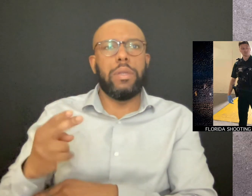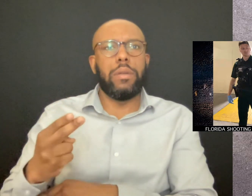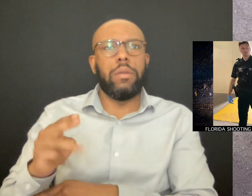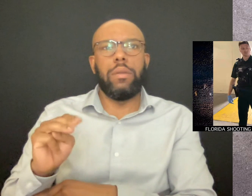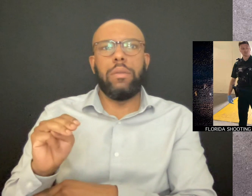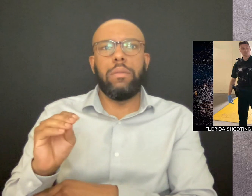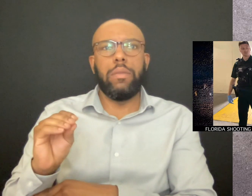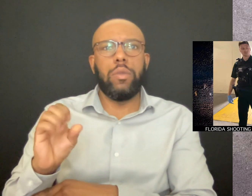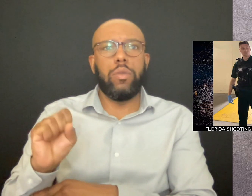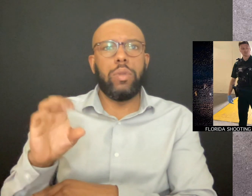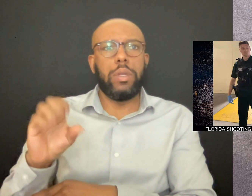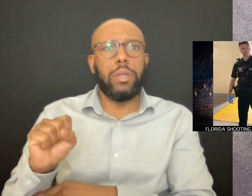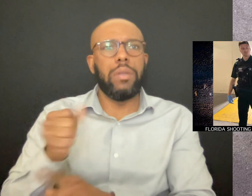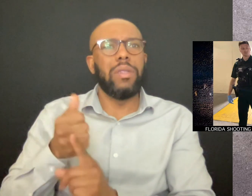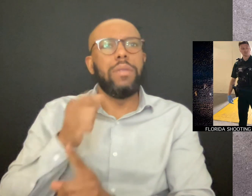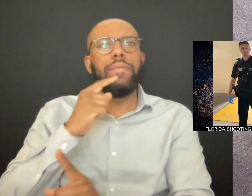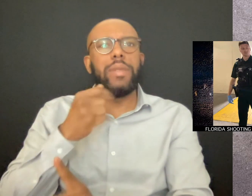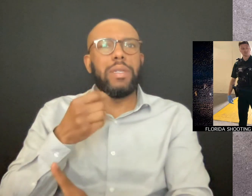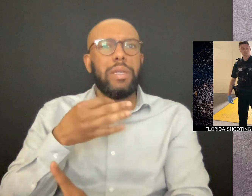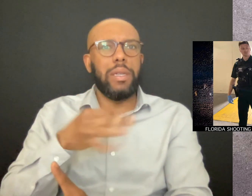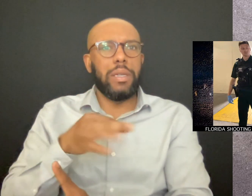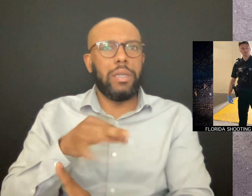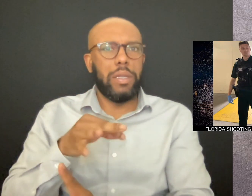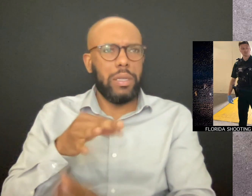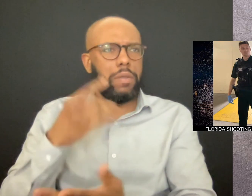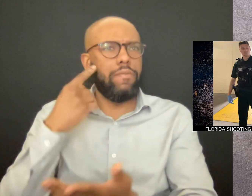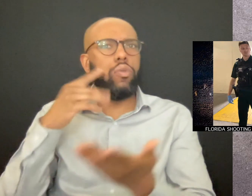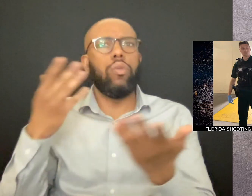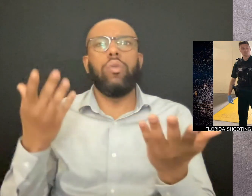in connection with a fatal shooting spree Wednesday